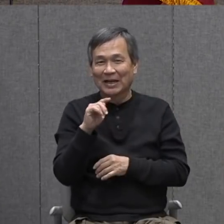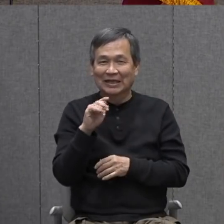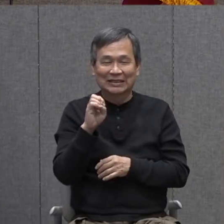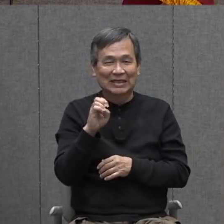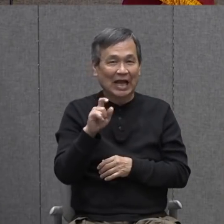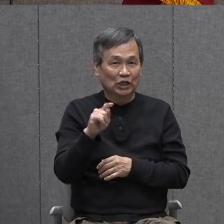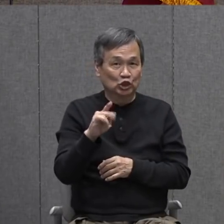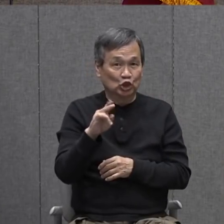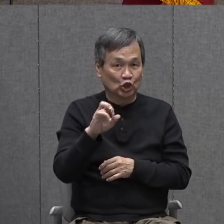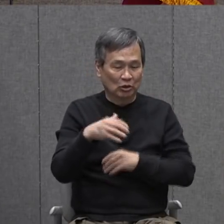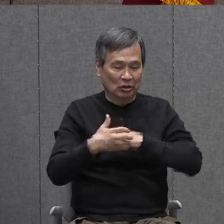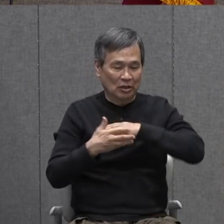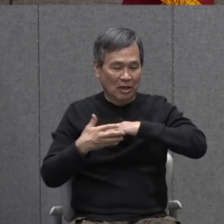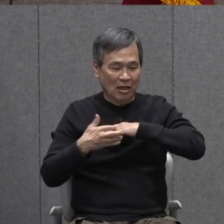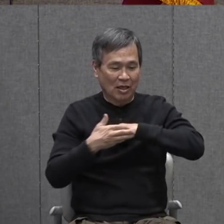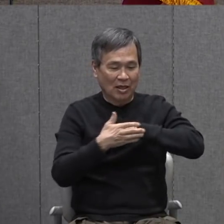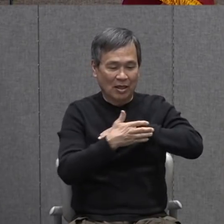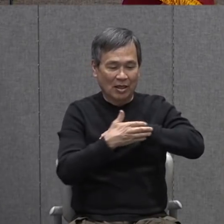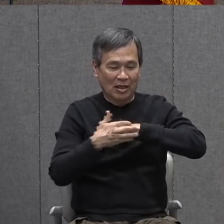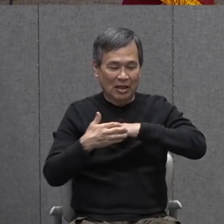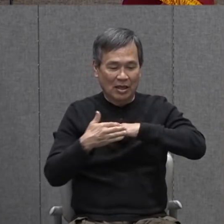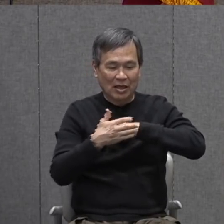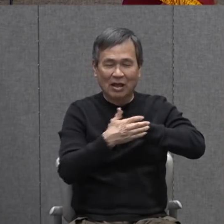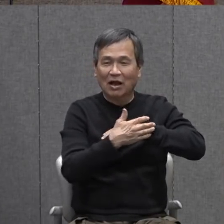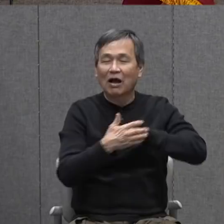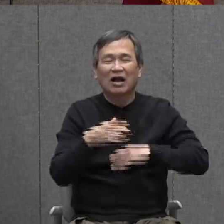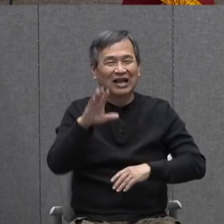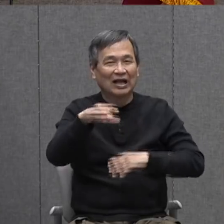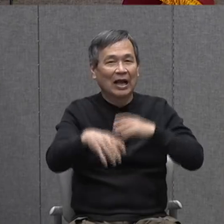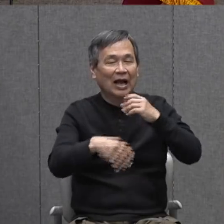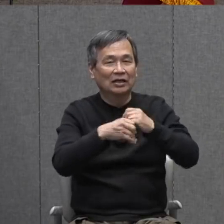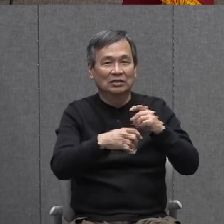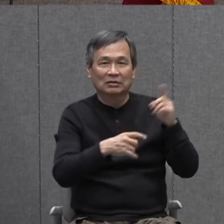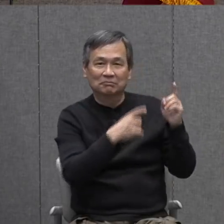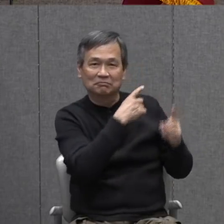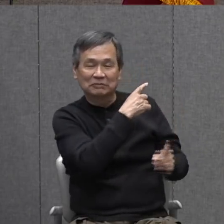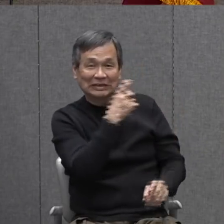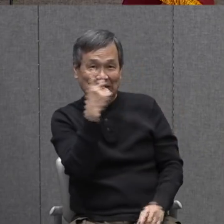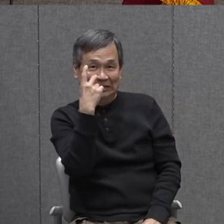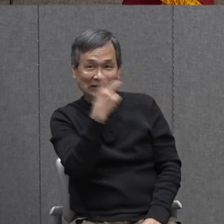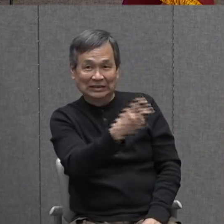I can even make them with little shapes. Look, I'm gonna make that texture